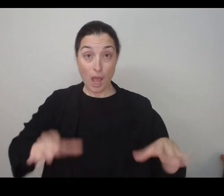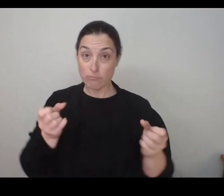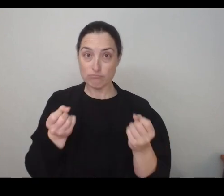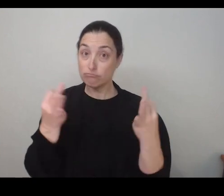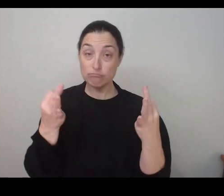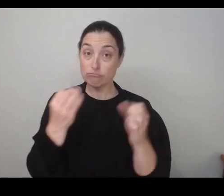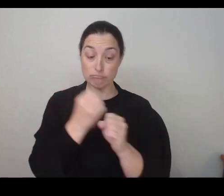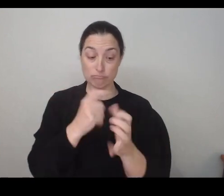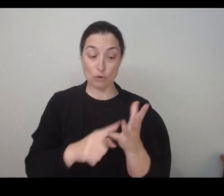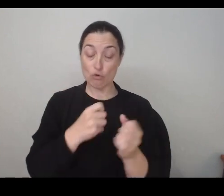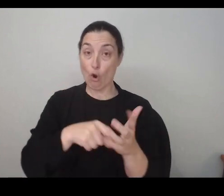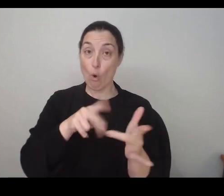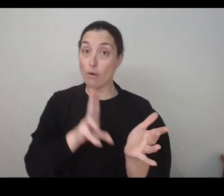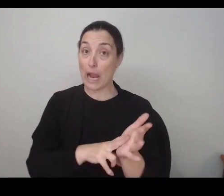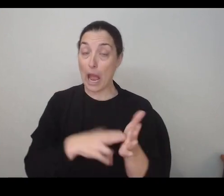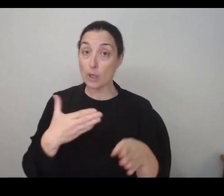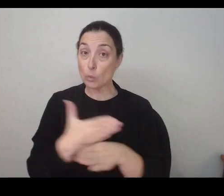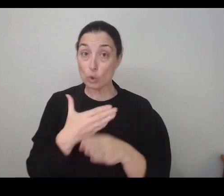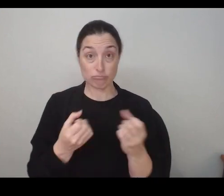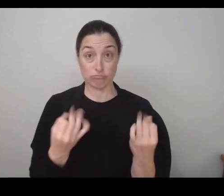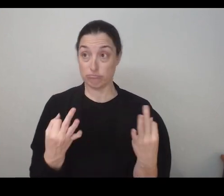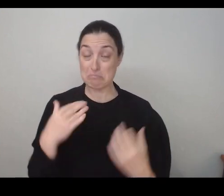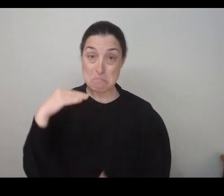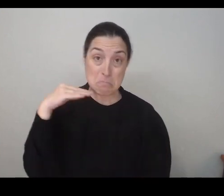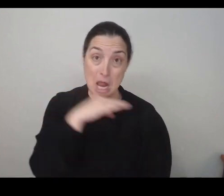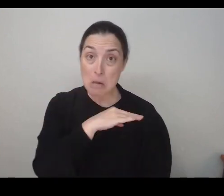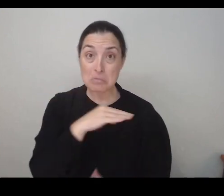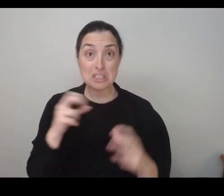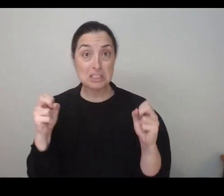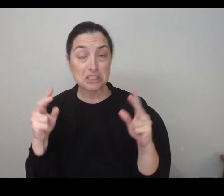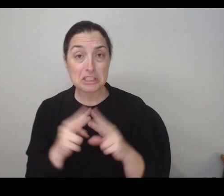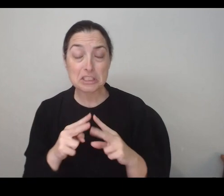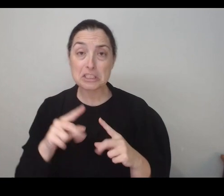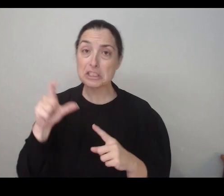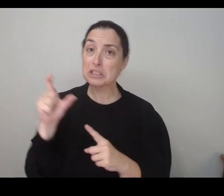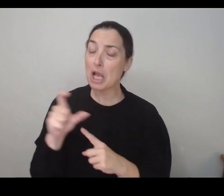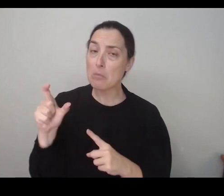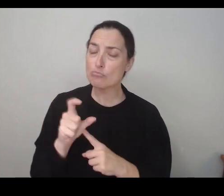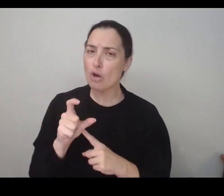because you have some in Melbourne, in Sydney, here in Canberra, many important paintings